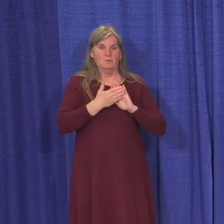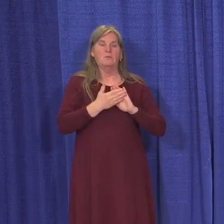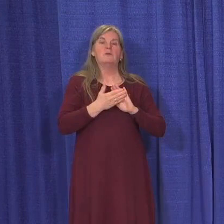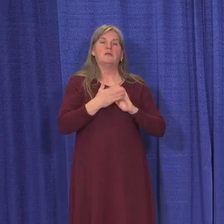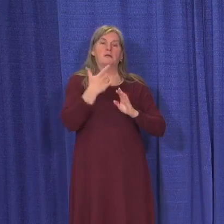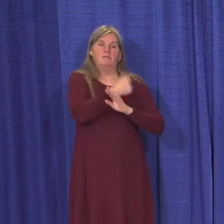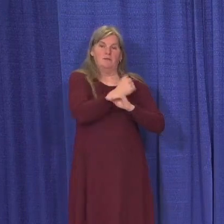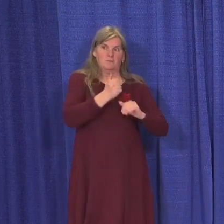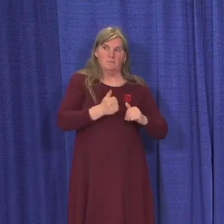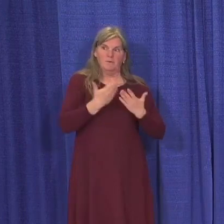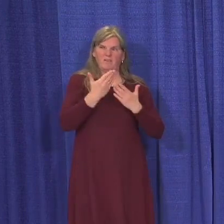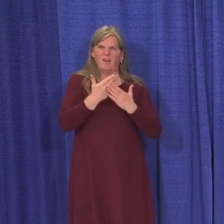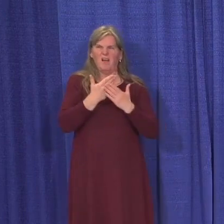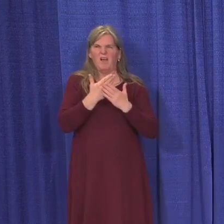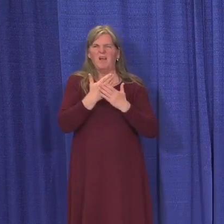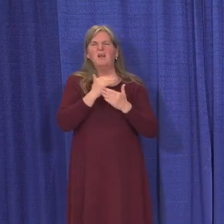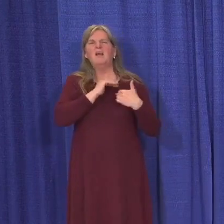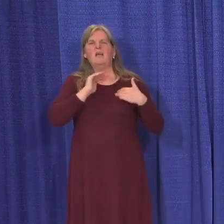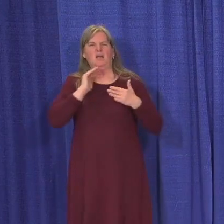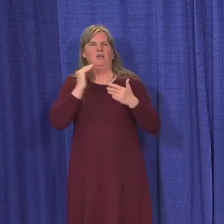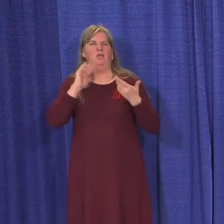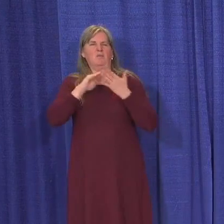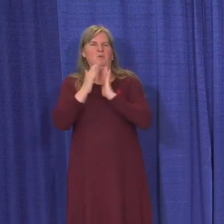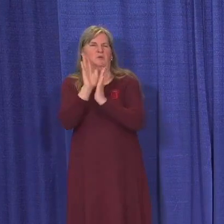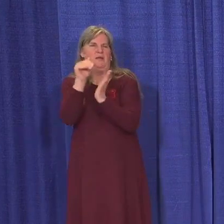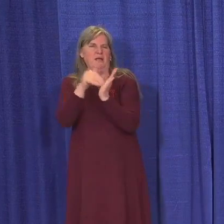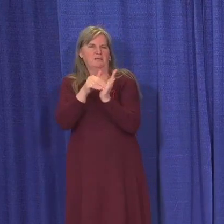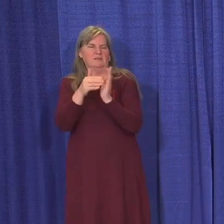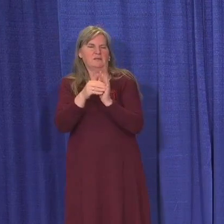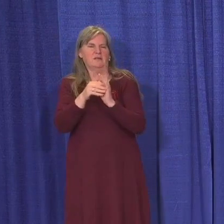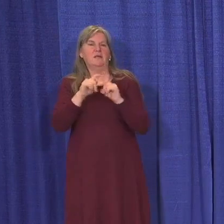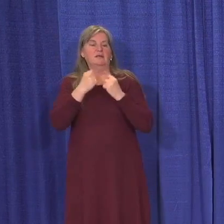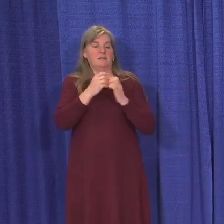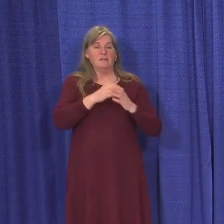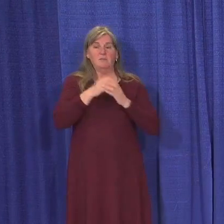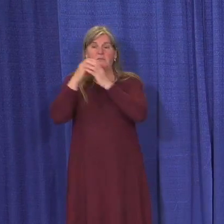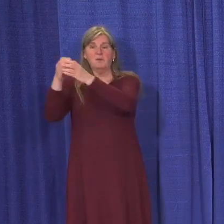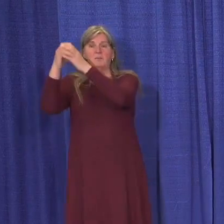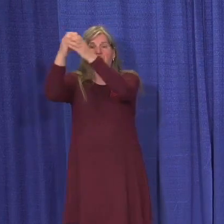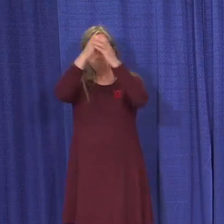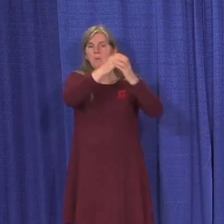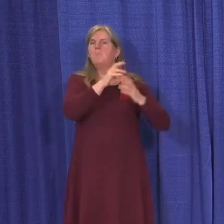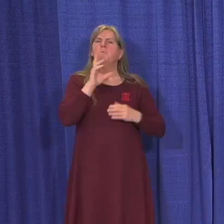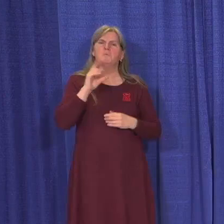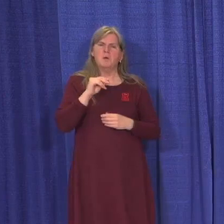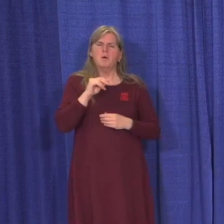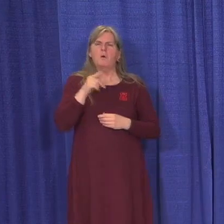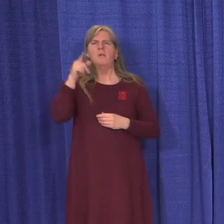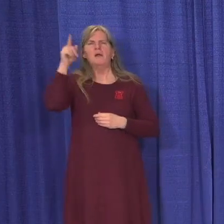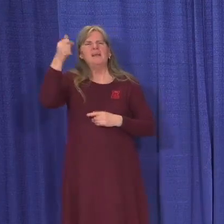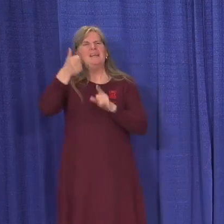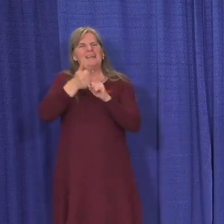26,001st doses and over 22 and a half thousand second doses and